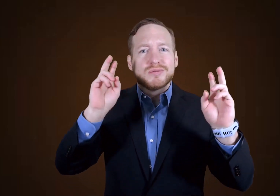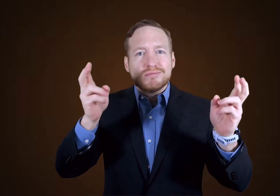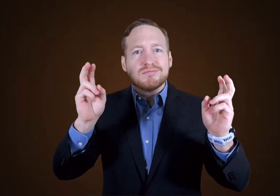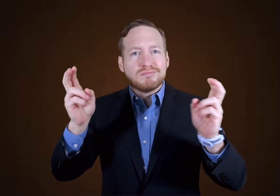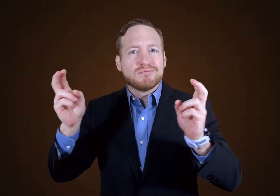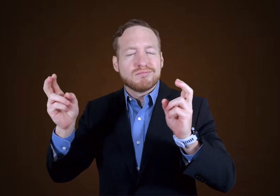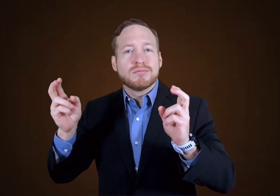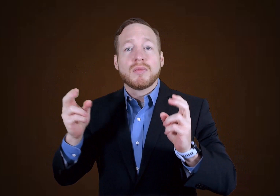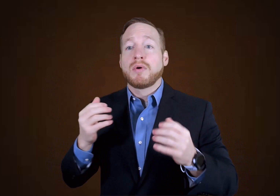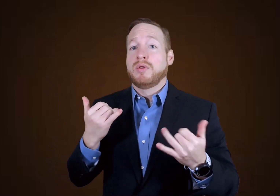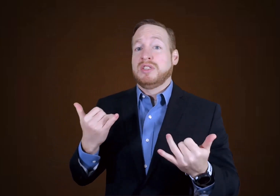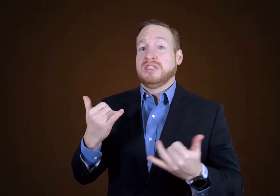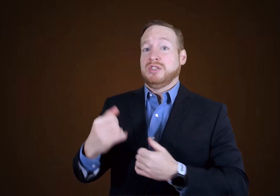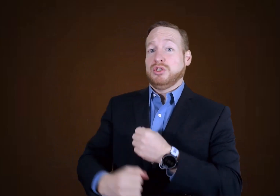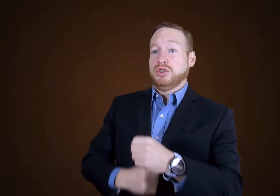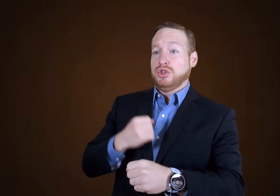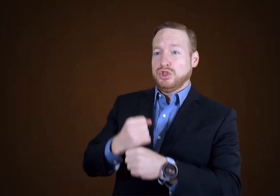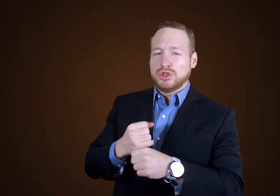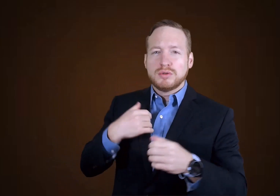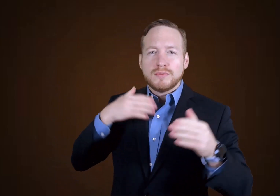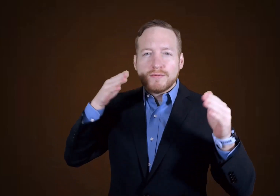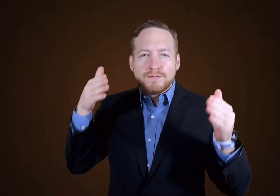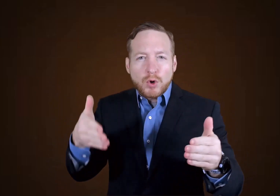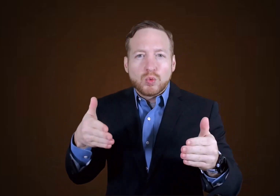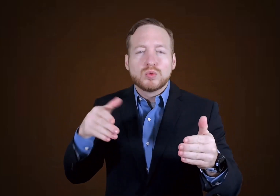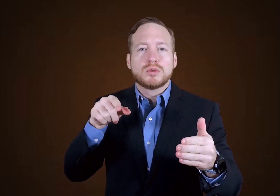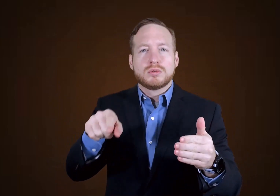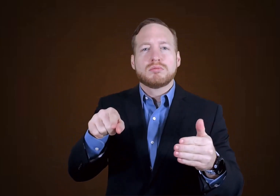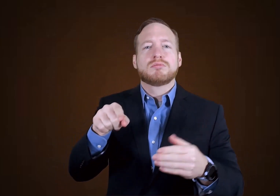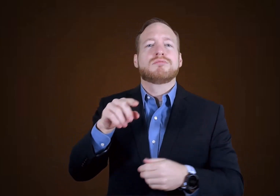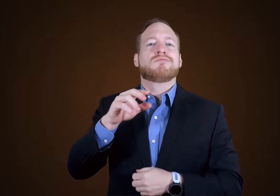every year we tend to have a theme and this year's theme